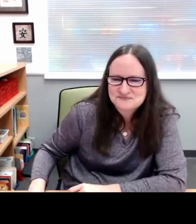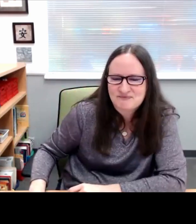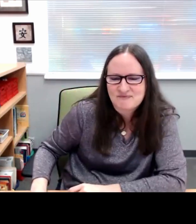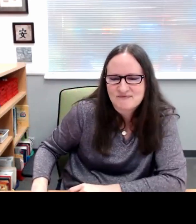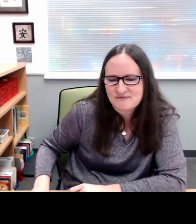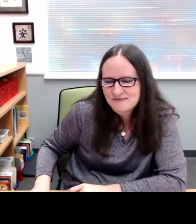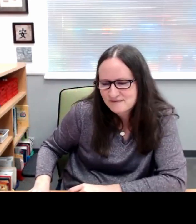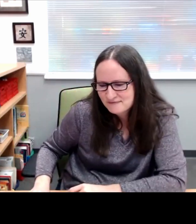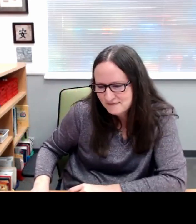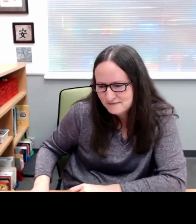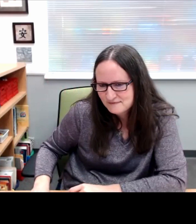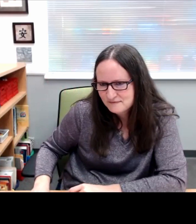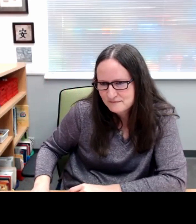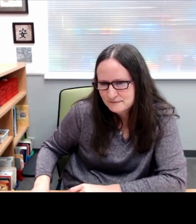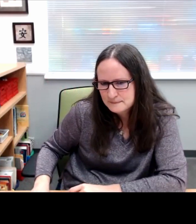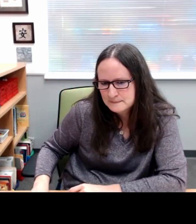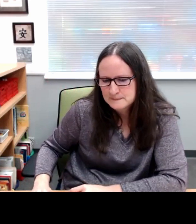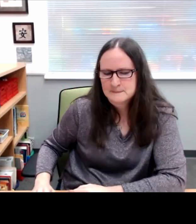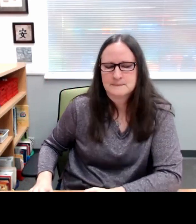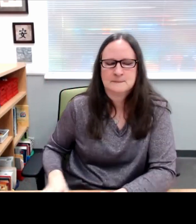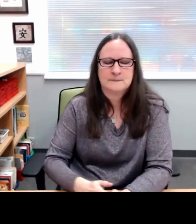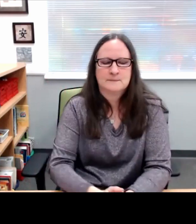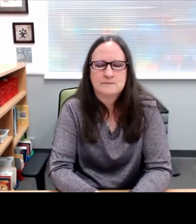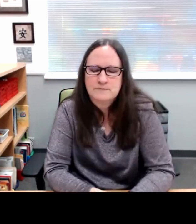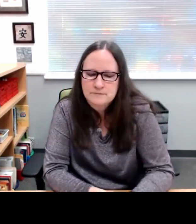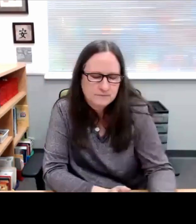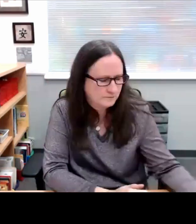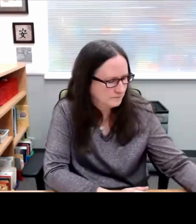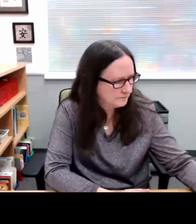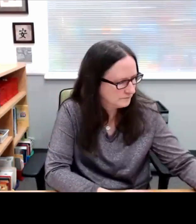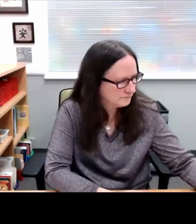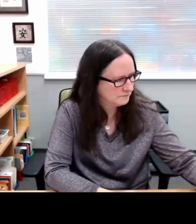such a brilliant girl. So take a look. Girl in Video.: